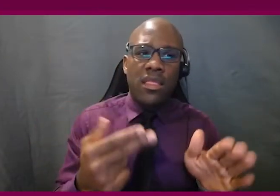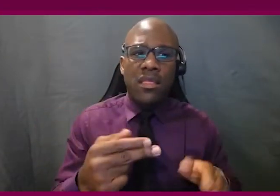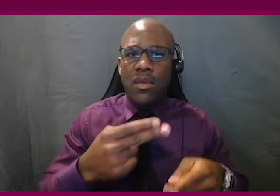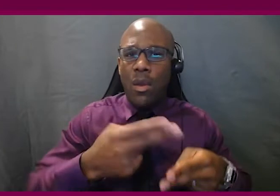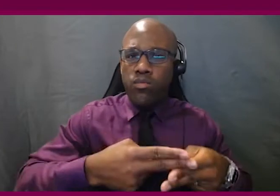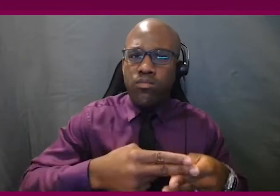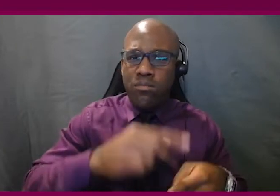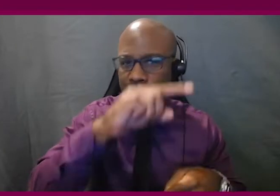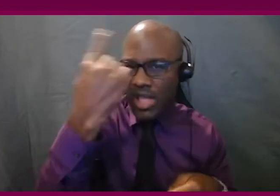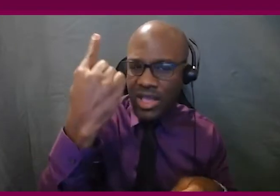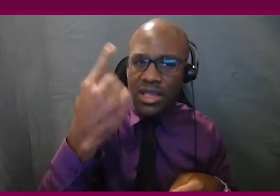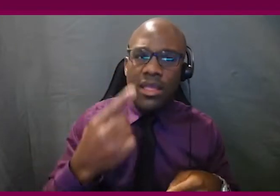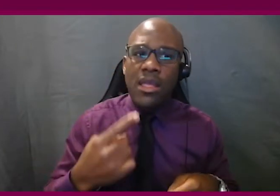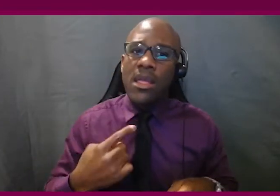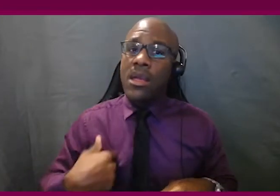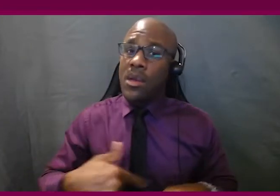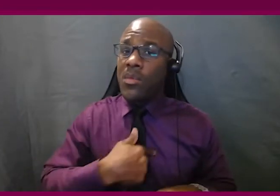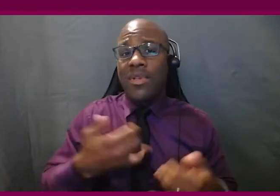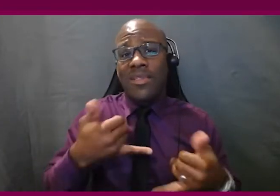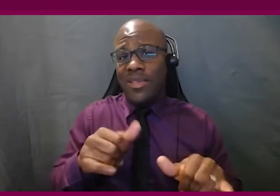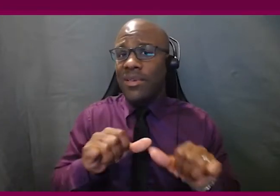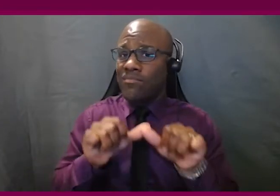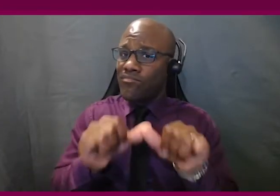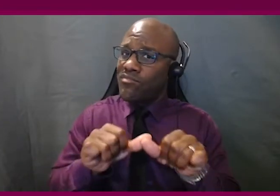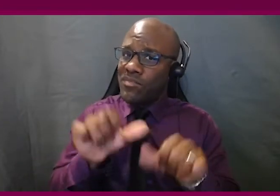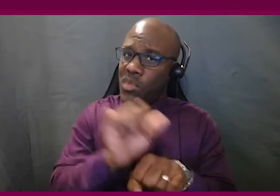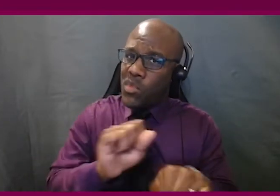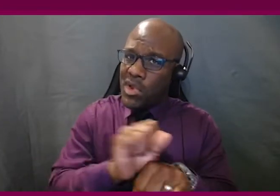still have a ways to go in the realm of lifting mental health stigmas.